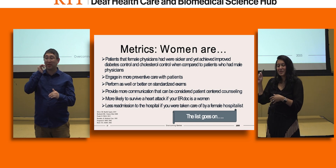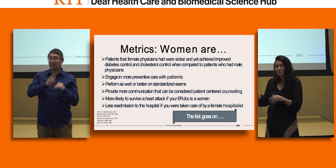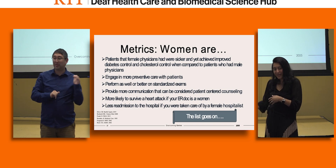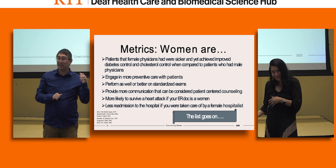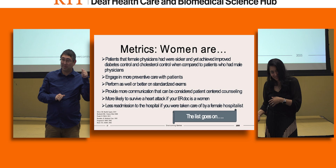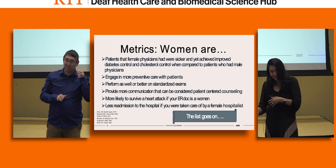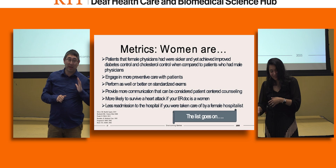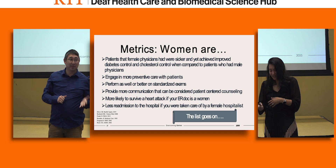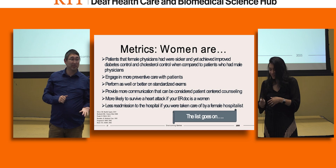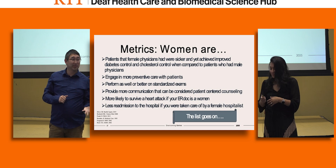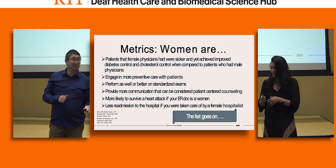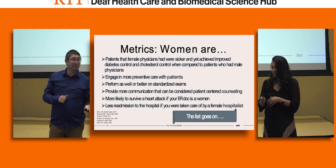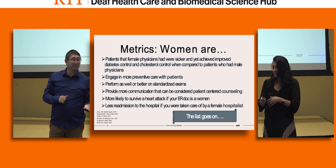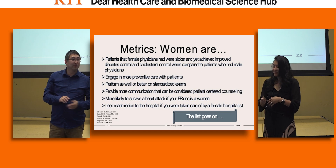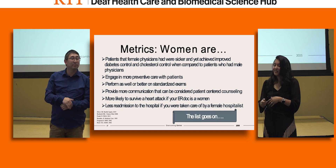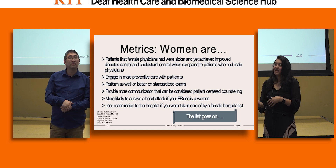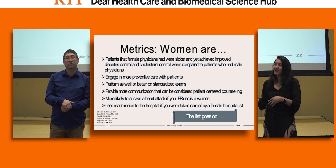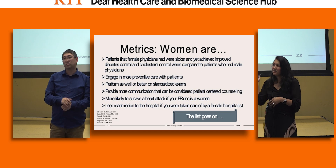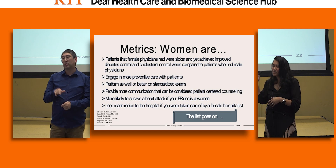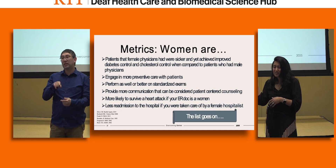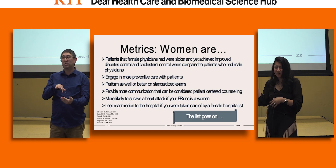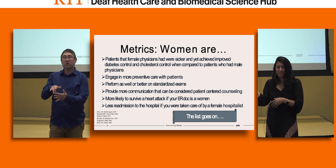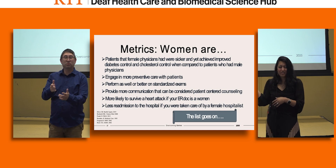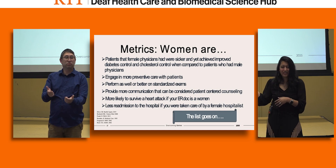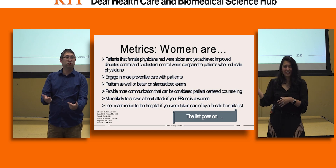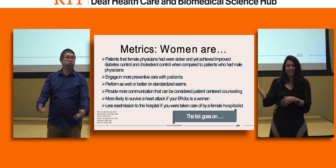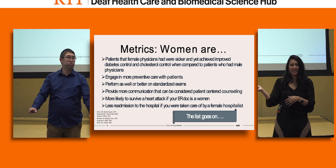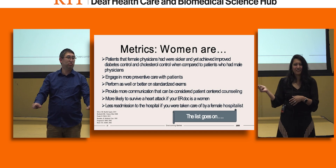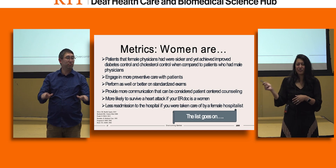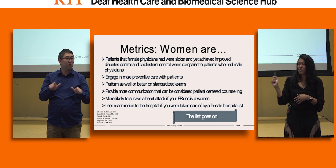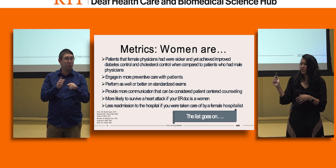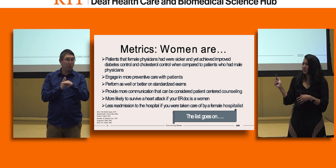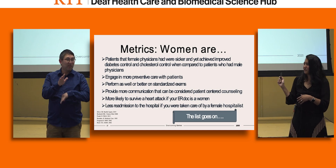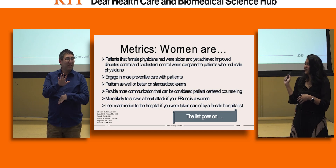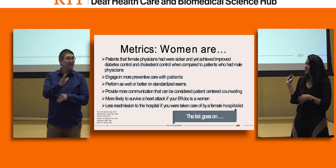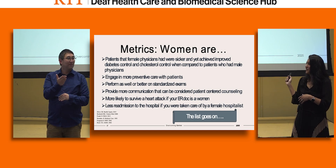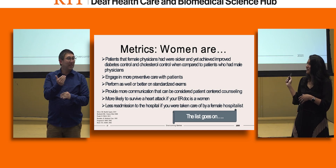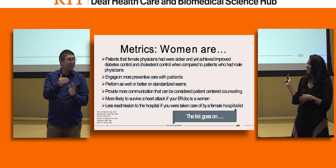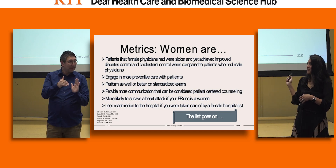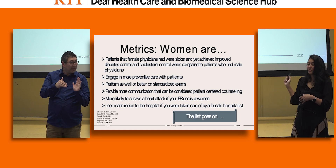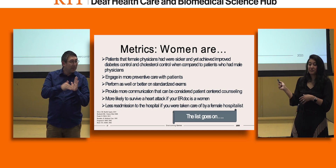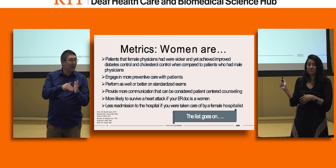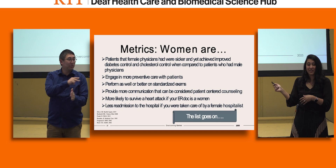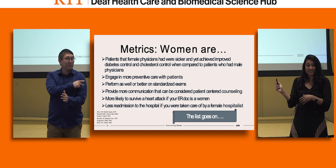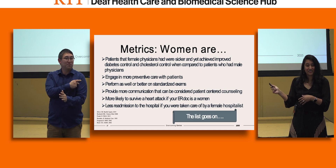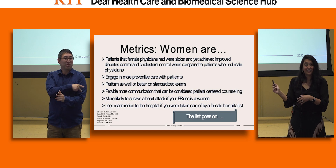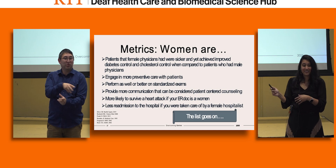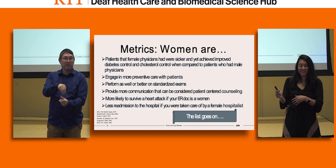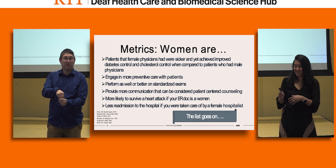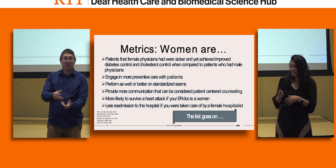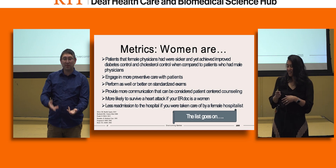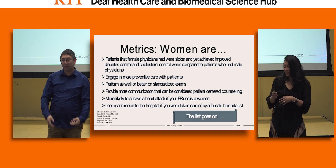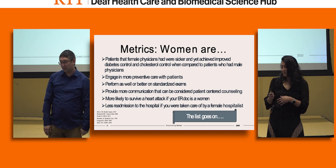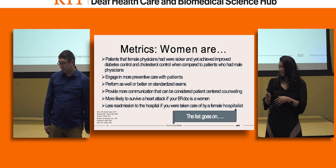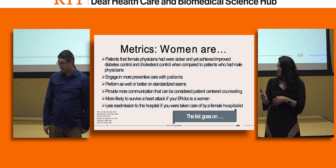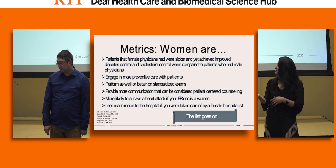better than male physicians. And this was a large study done of over 15,000 patients.